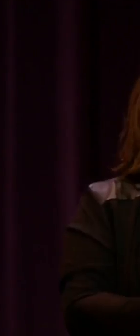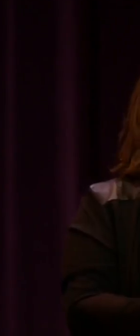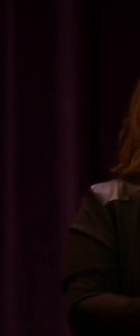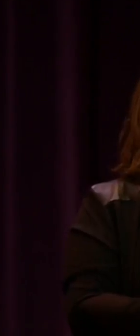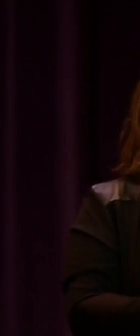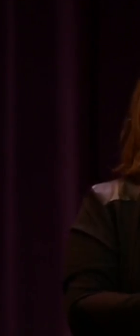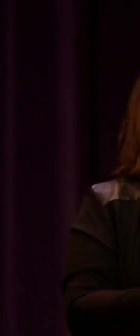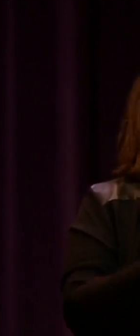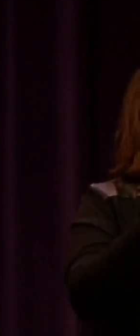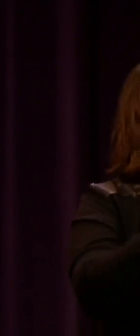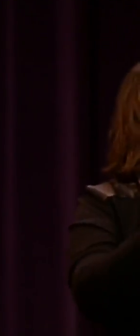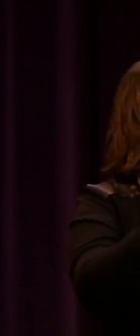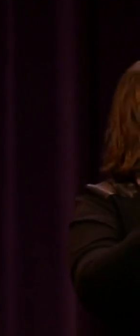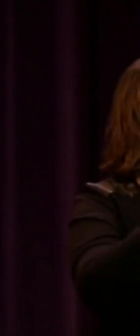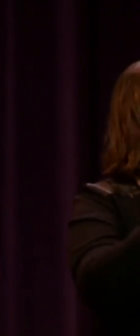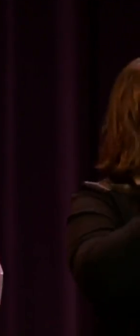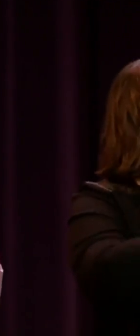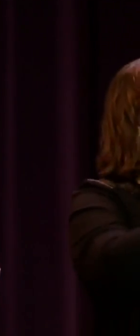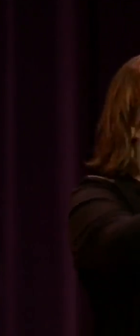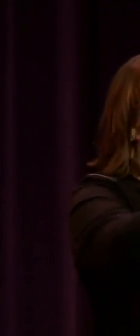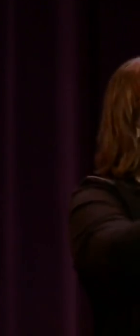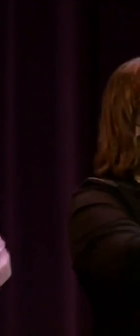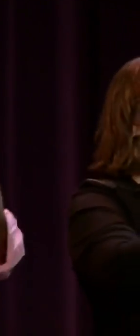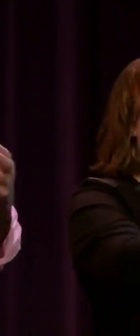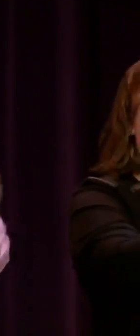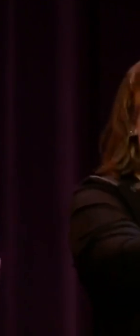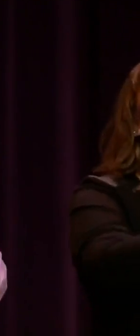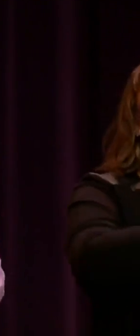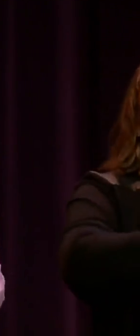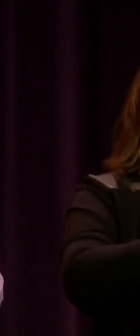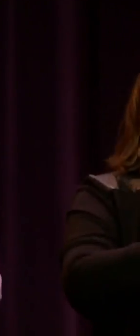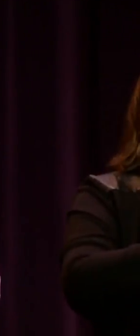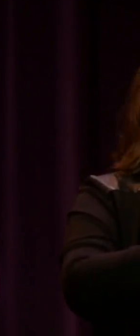COMMITMENT TO STATEHOOD. BUT AS THE PREVIOUS SPEAKERS